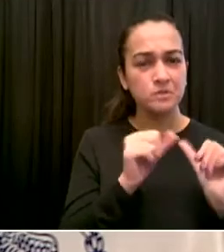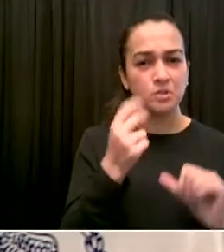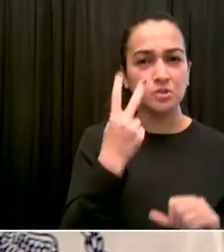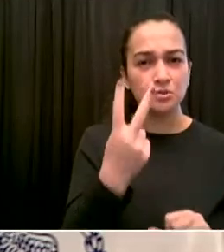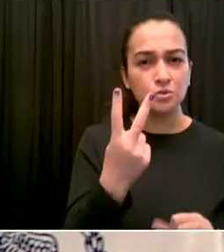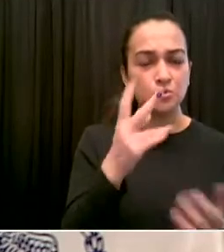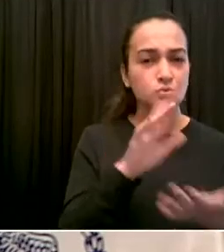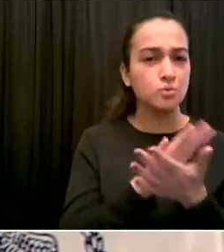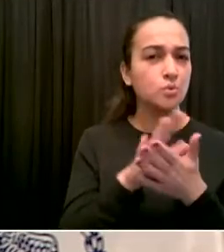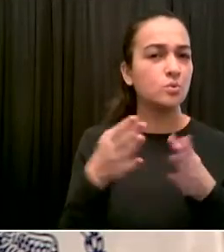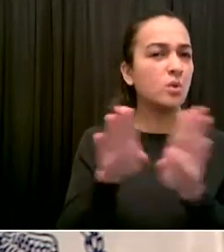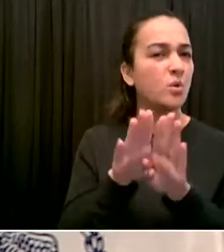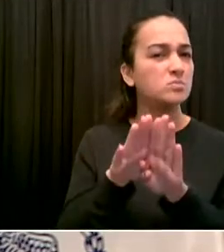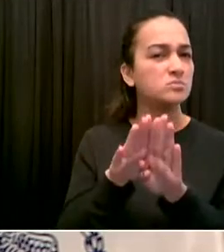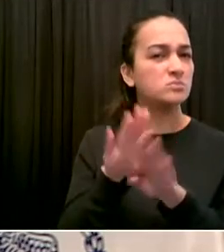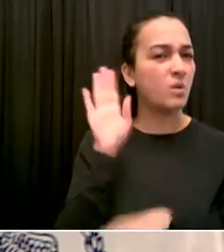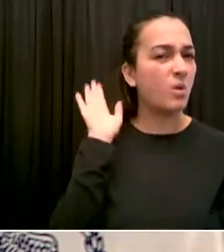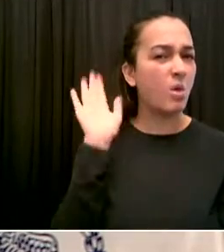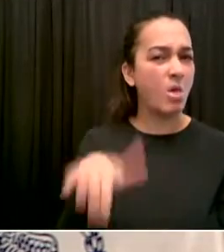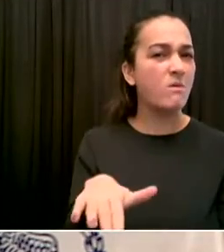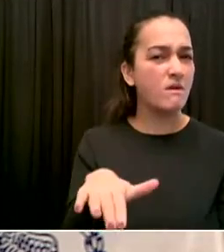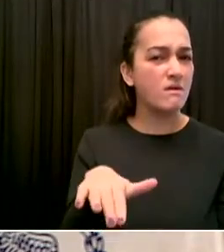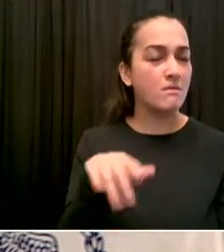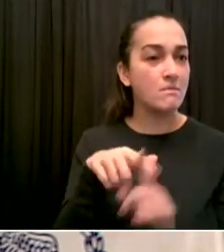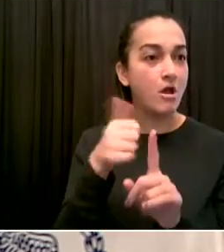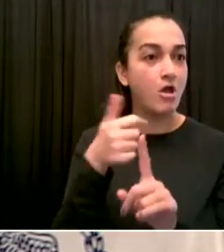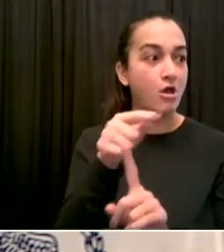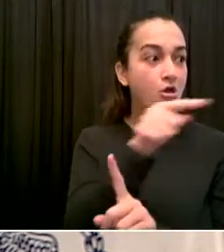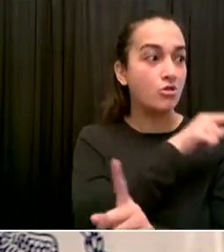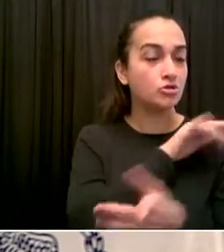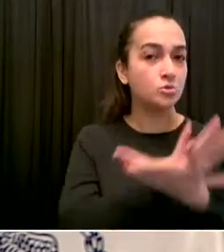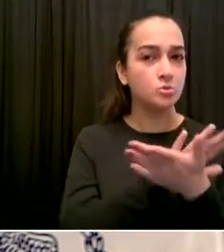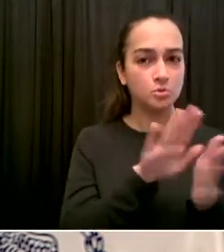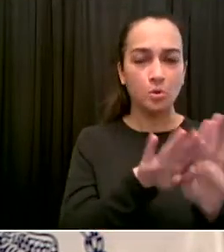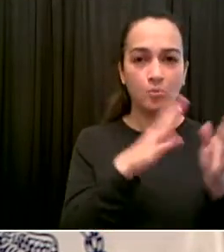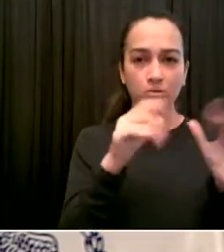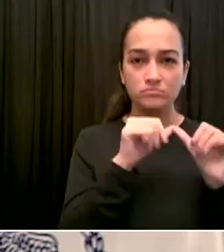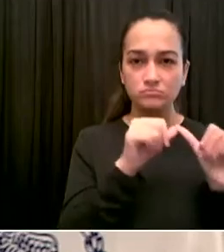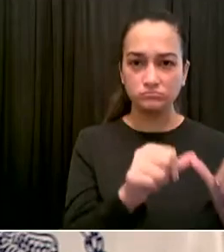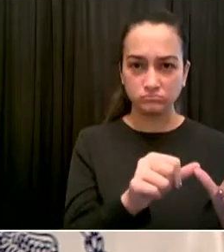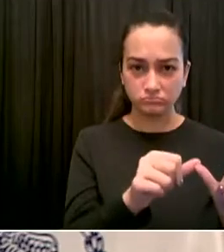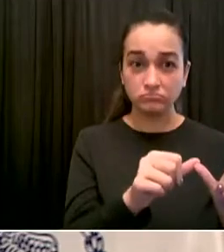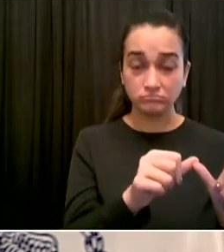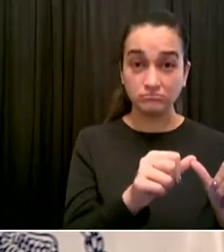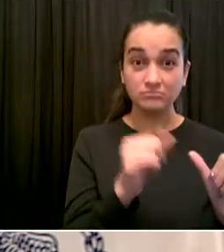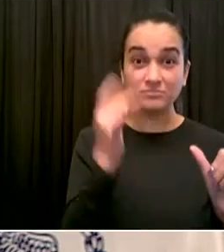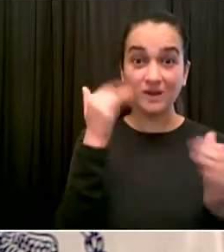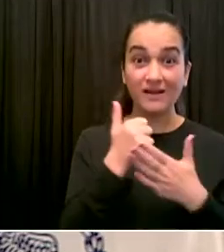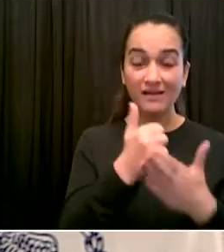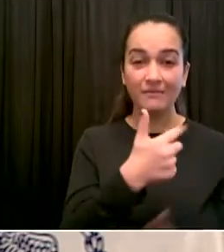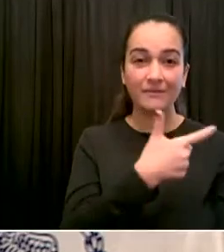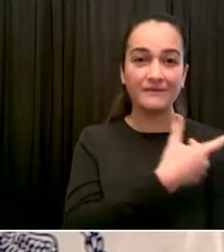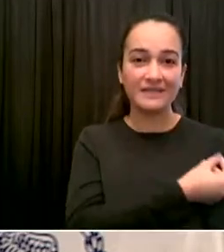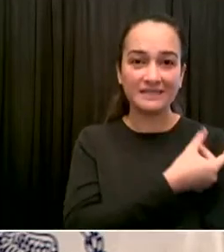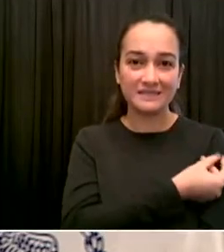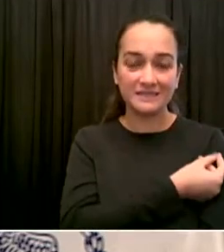200,000+ KIDS, WE HAD TO SCHOOL CLOSURES.